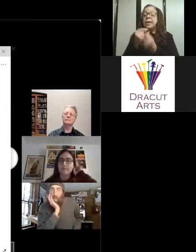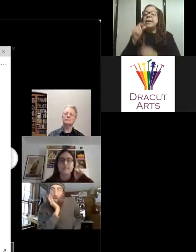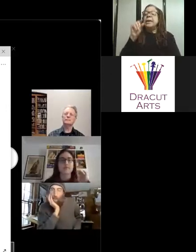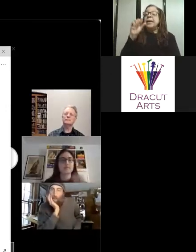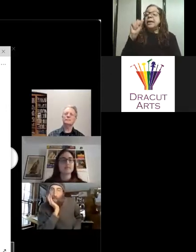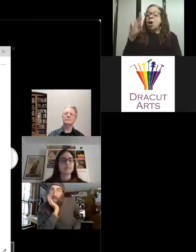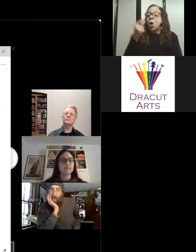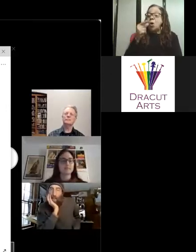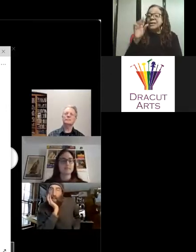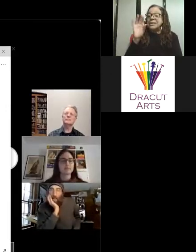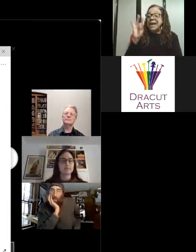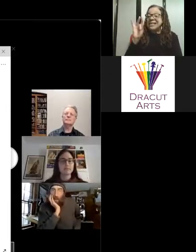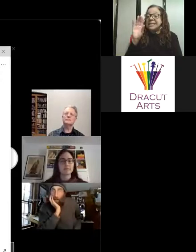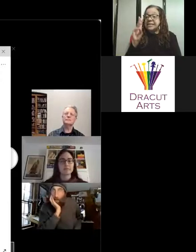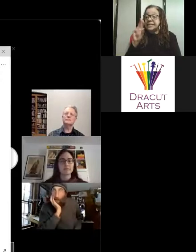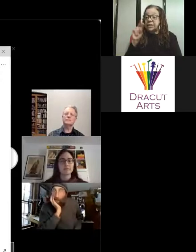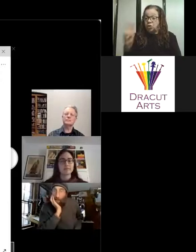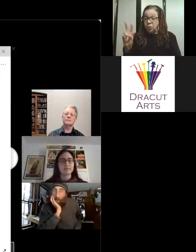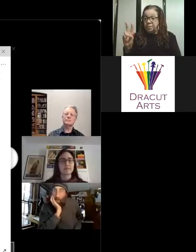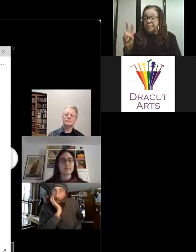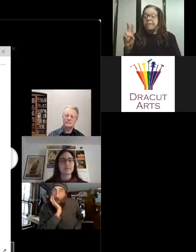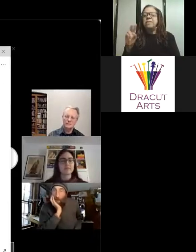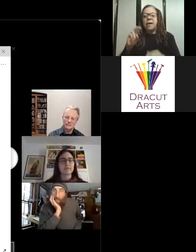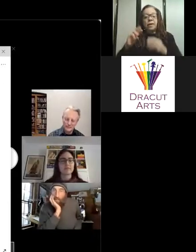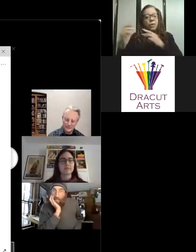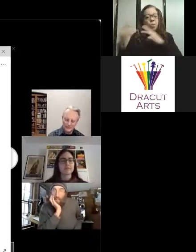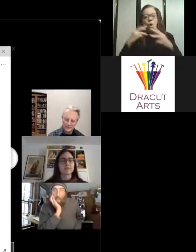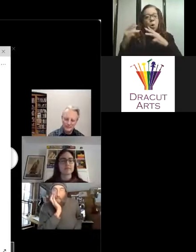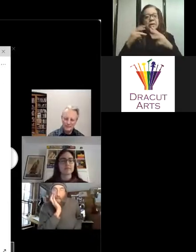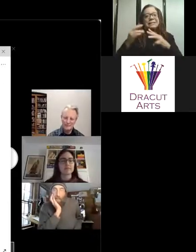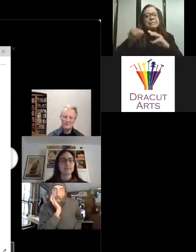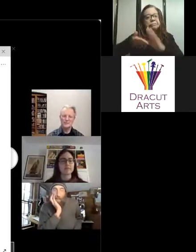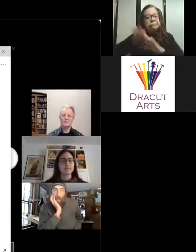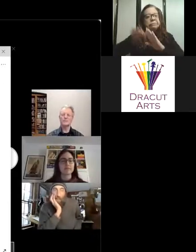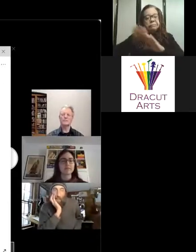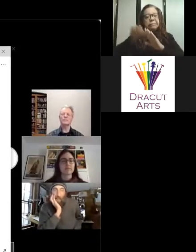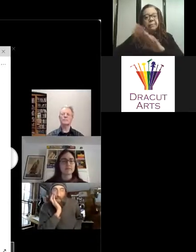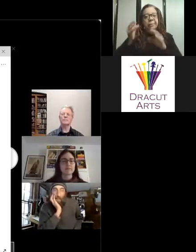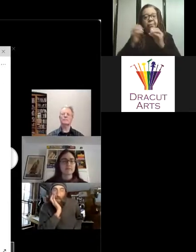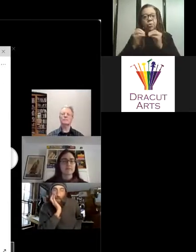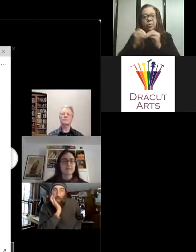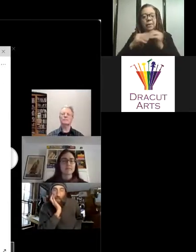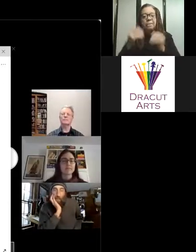the war is really ramping up in a different way. This is the same time that, um, Lincoln is first